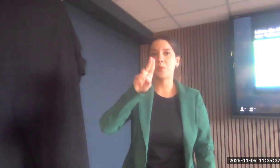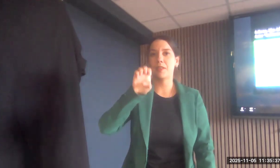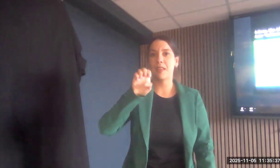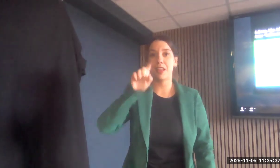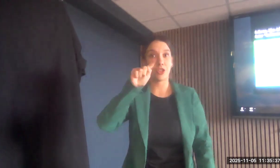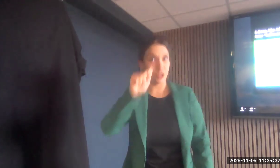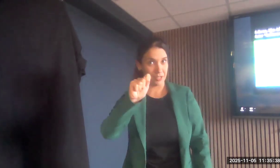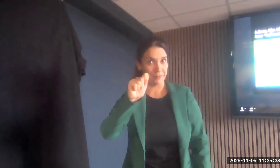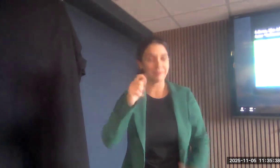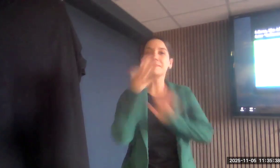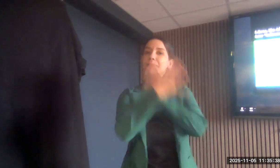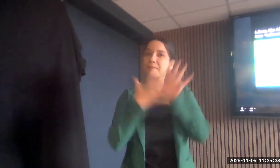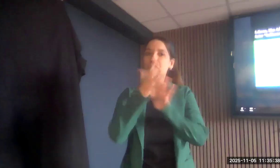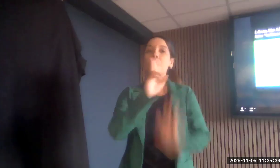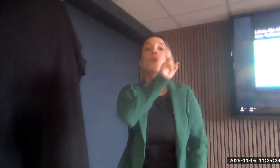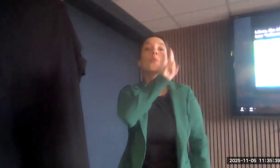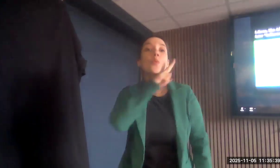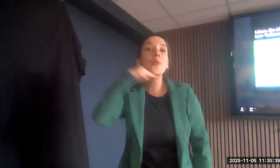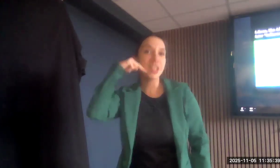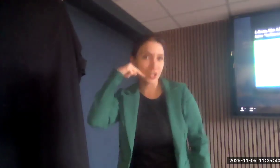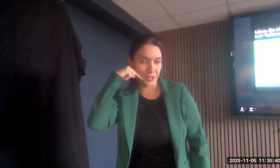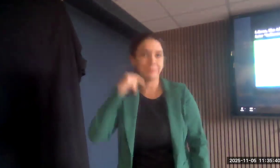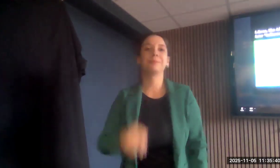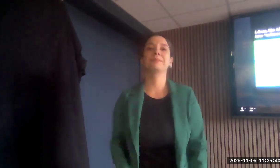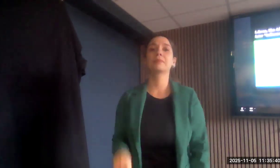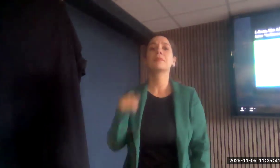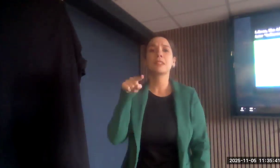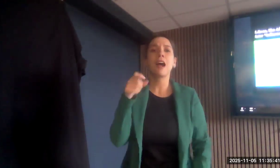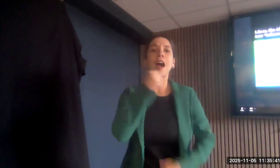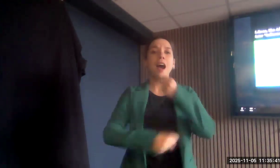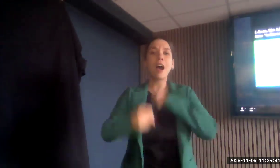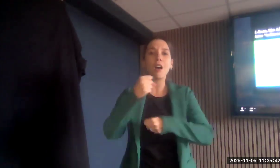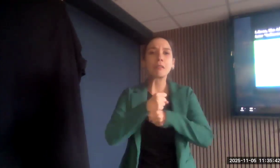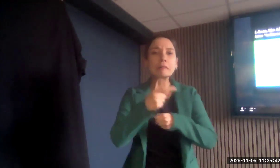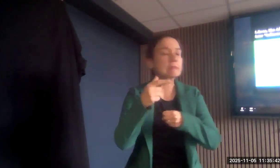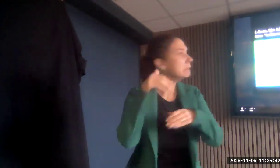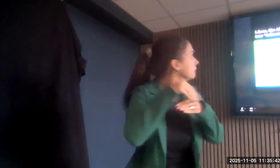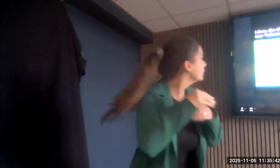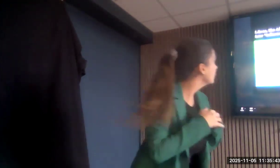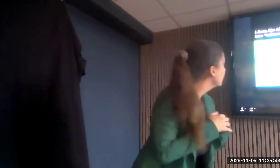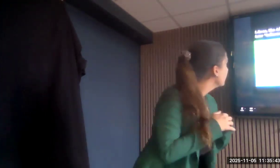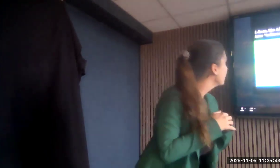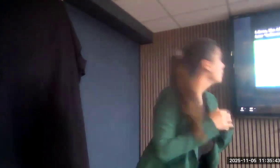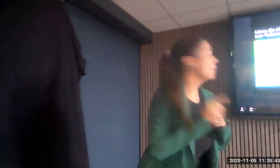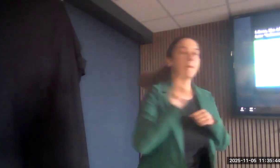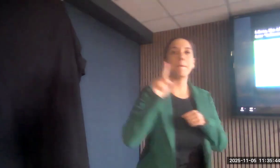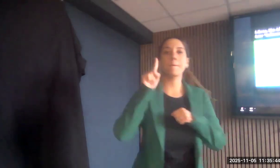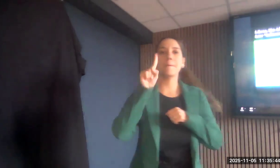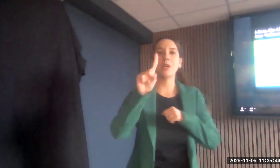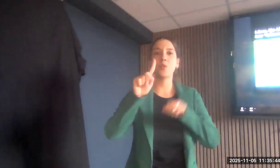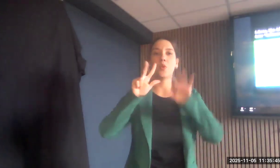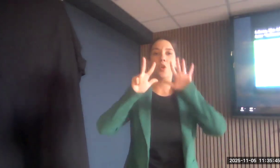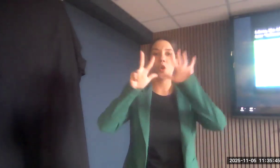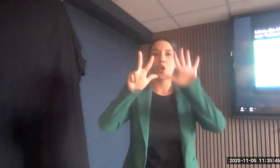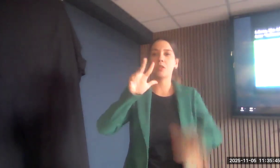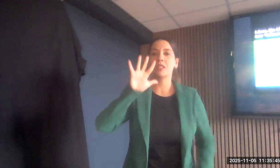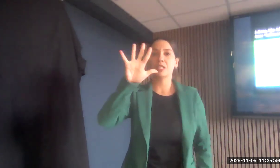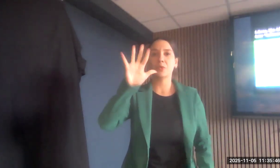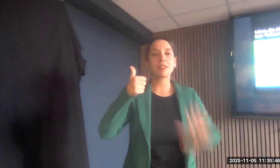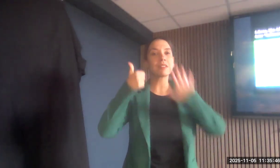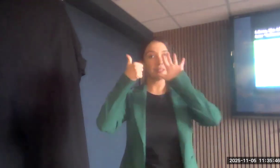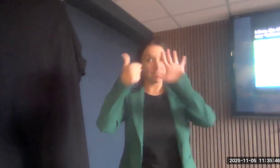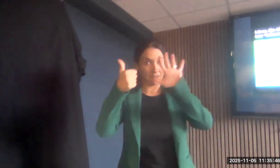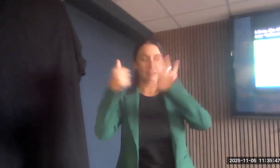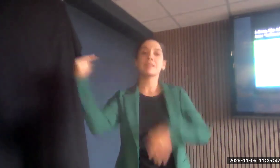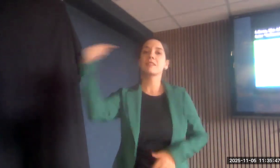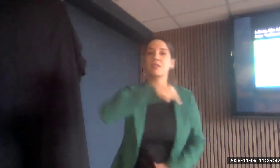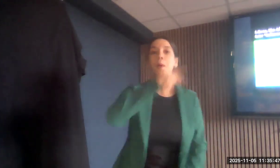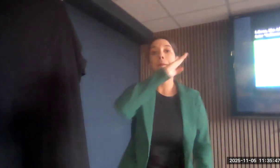Uh, who came from France to establish this school.